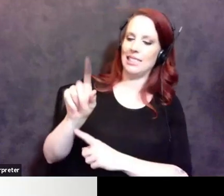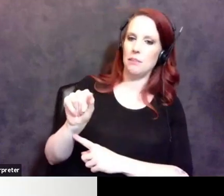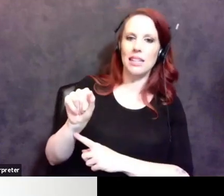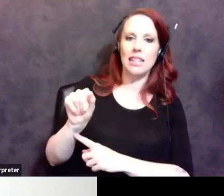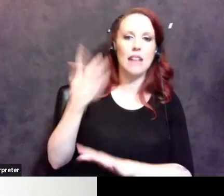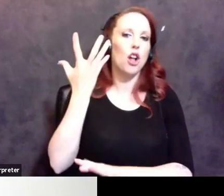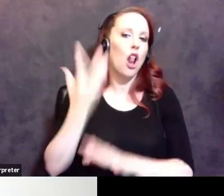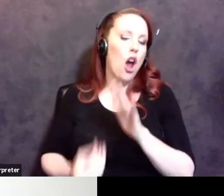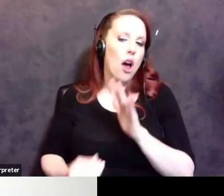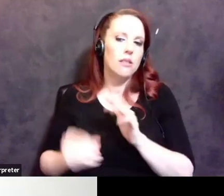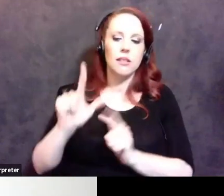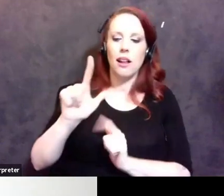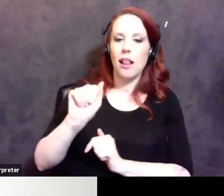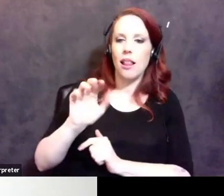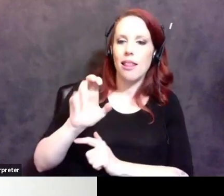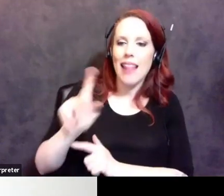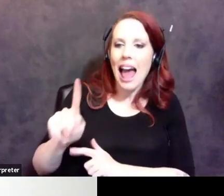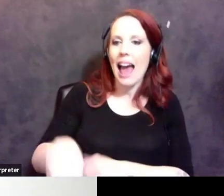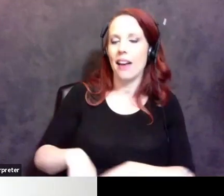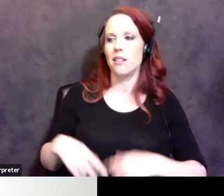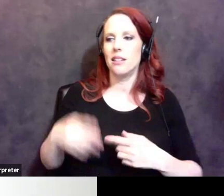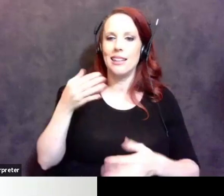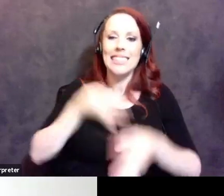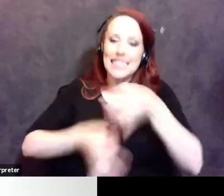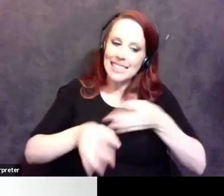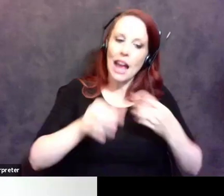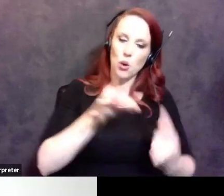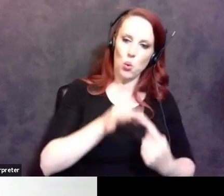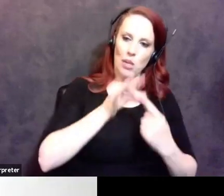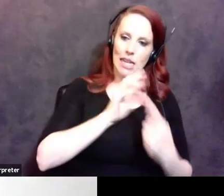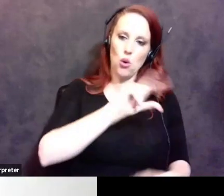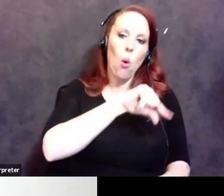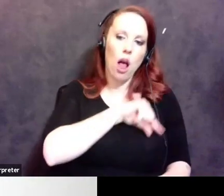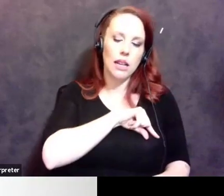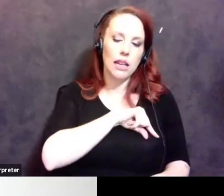than as a unique quality and I think that's probably what's behind sometimes people saying